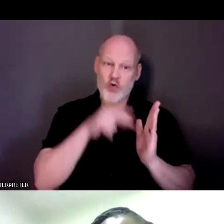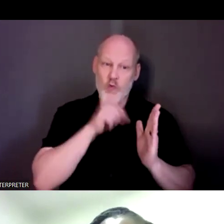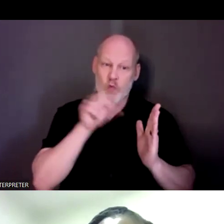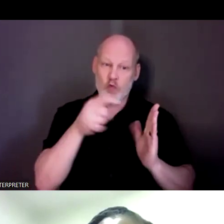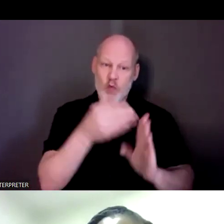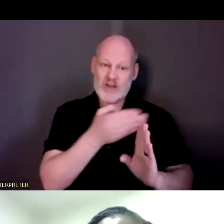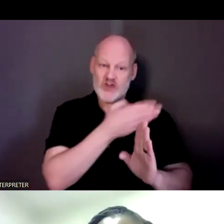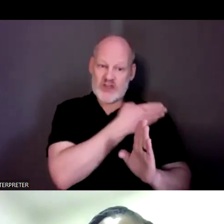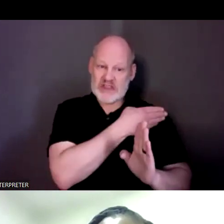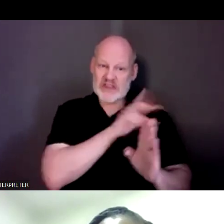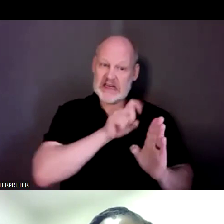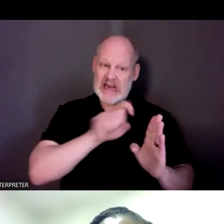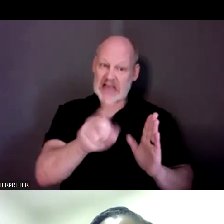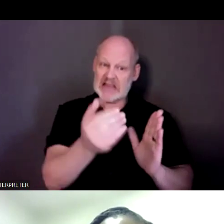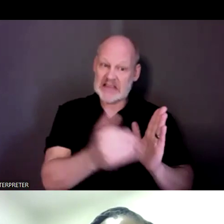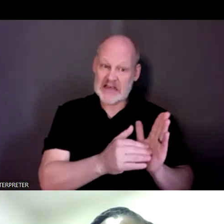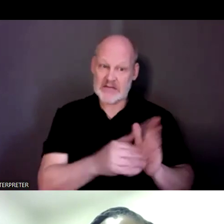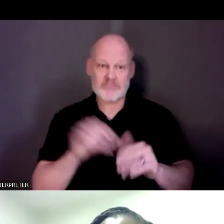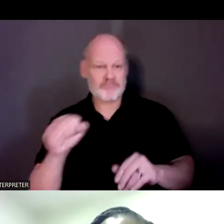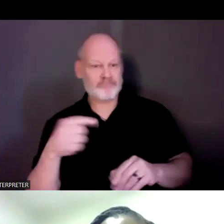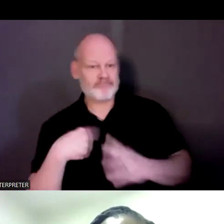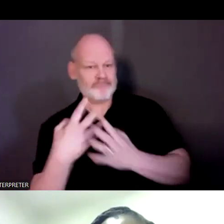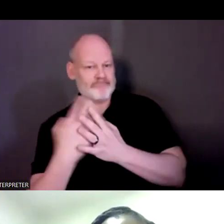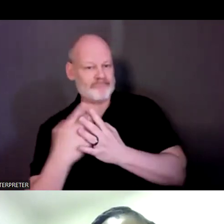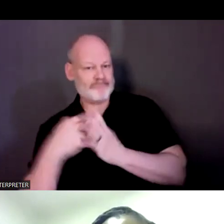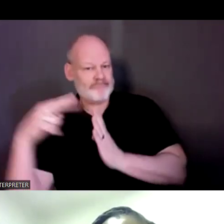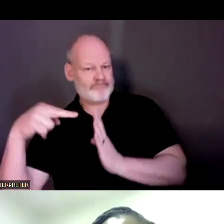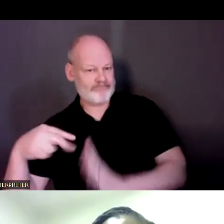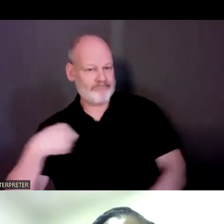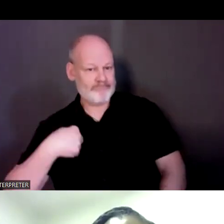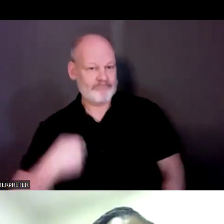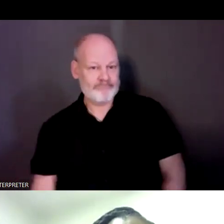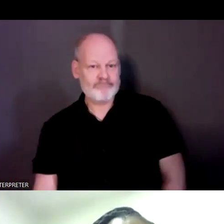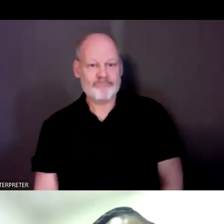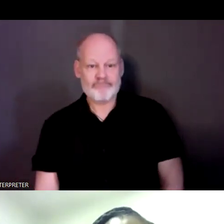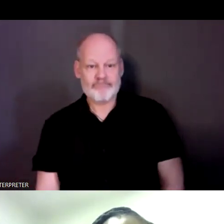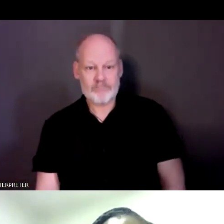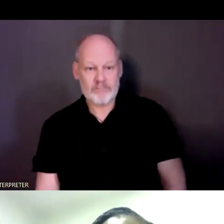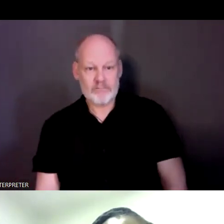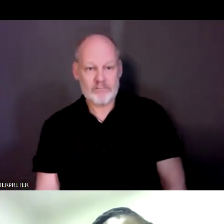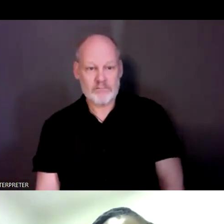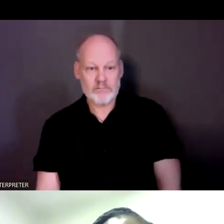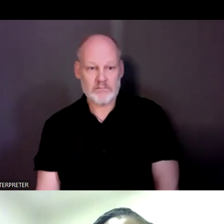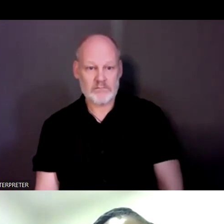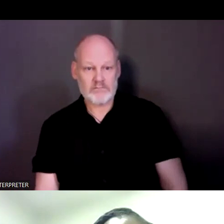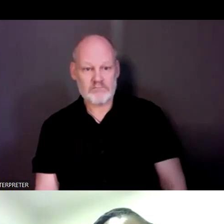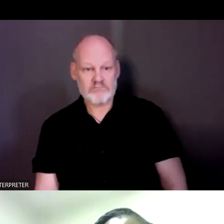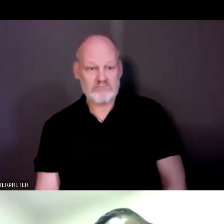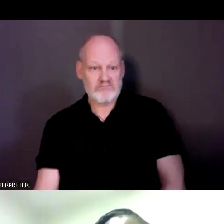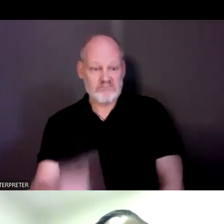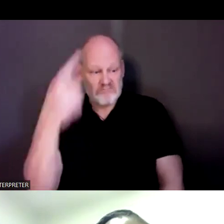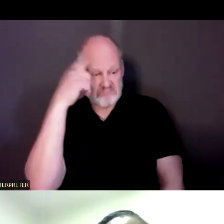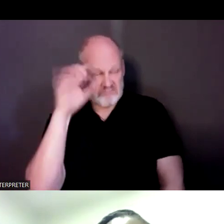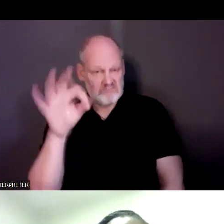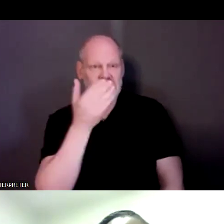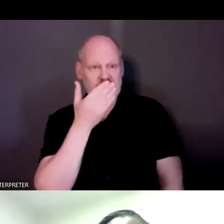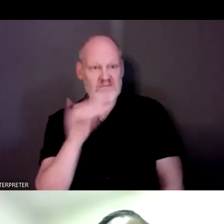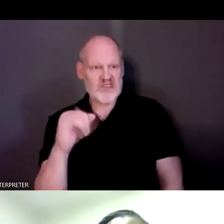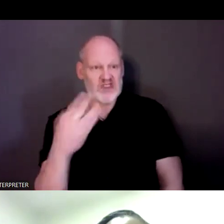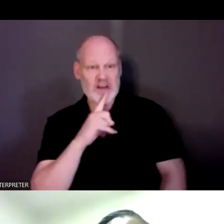those I think we did a pretty good job of answering answering most of those